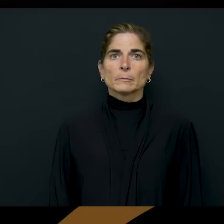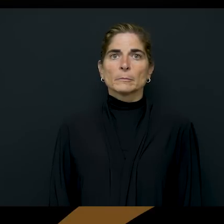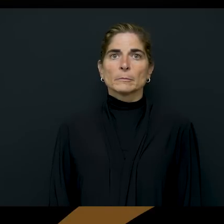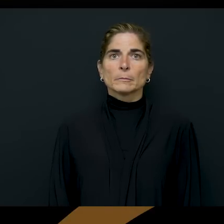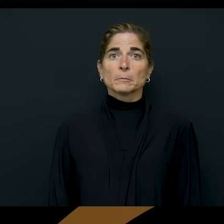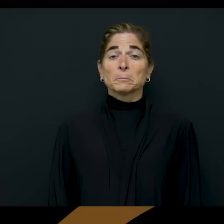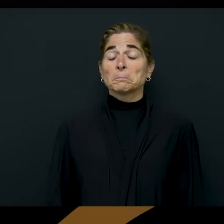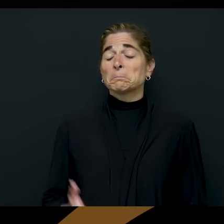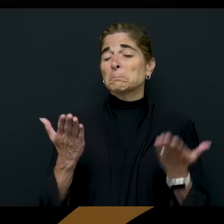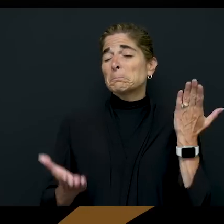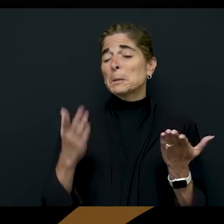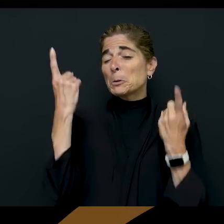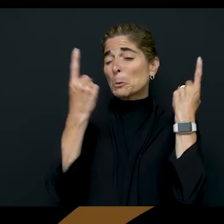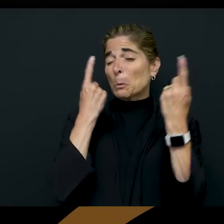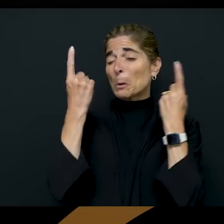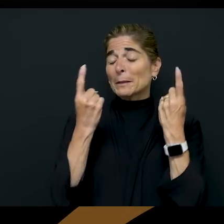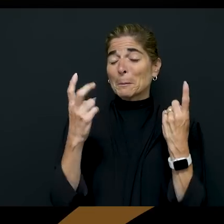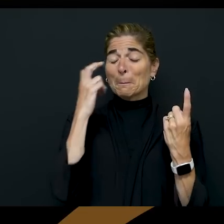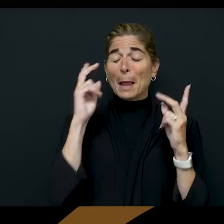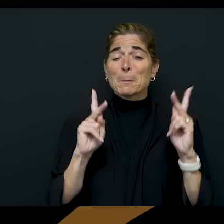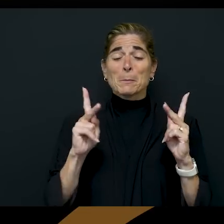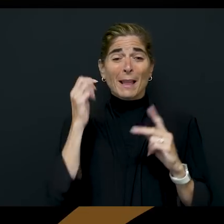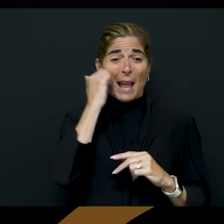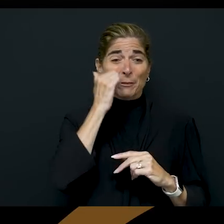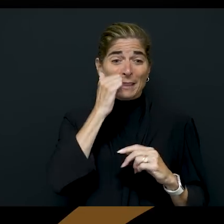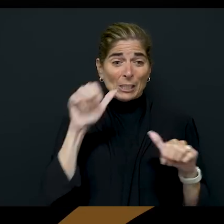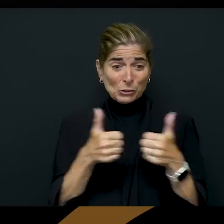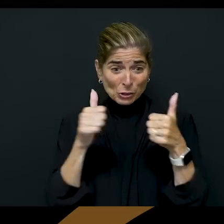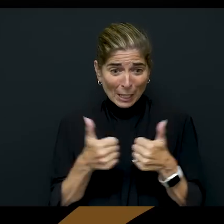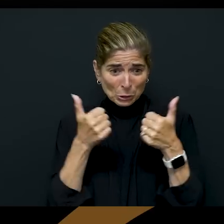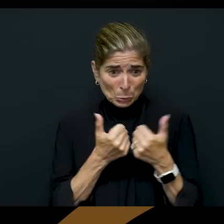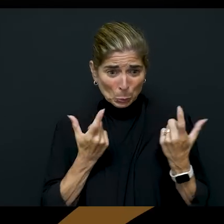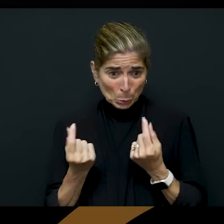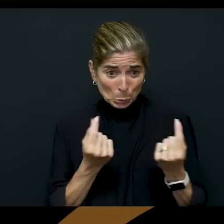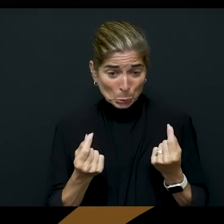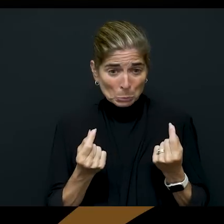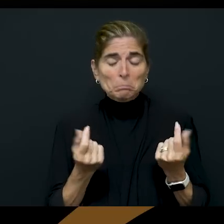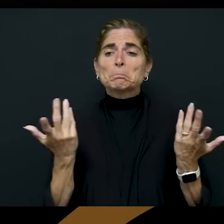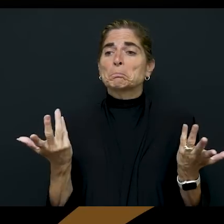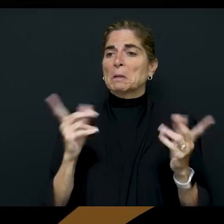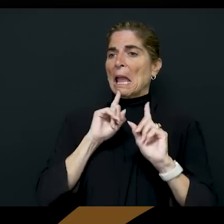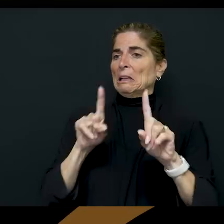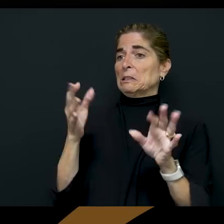You might wonder how blind people deal with everyday challenges. Well, normally the answer is simple.